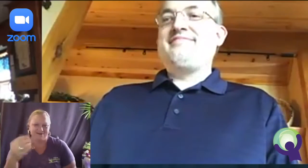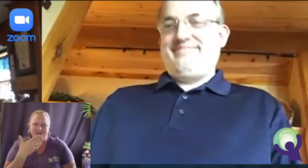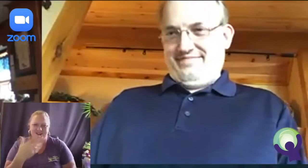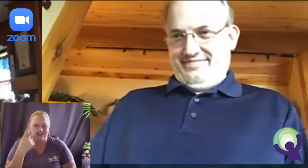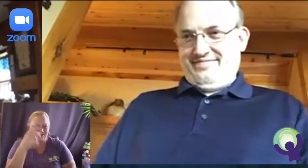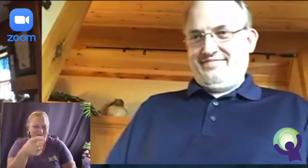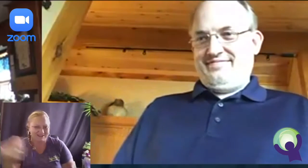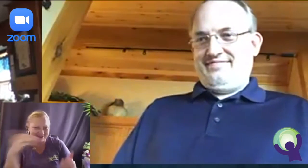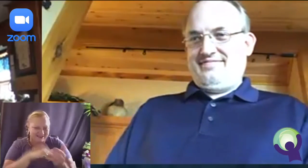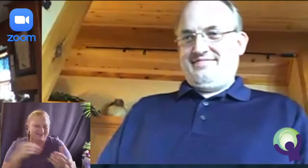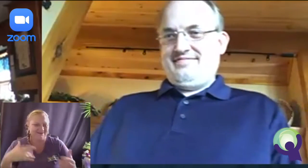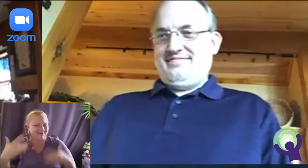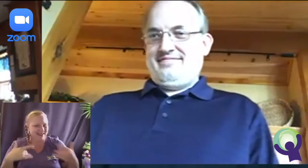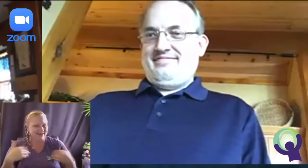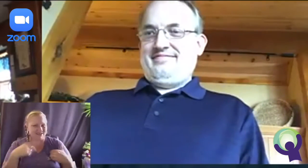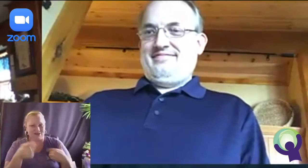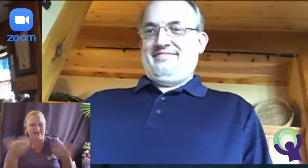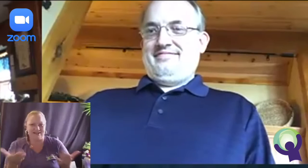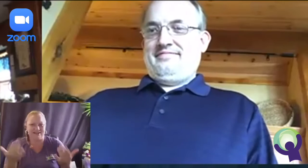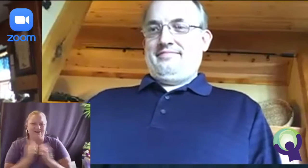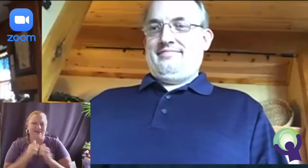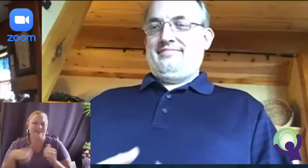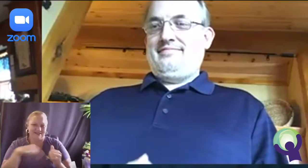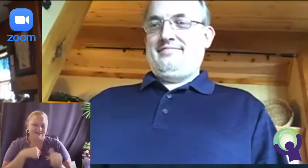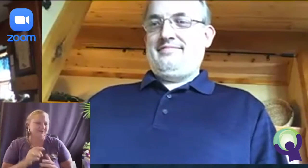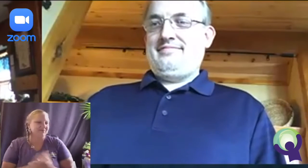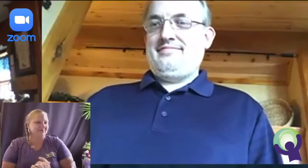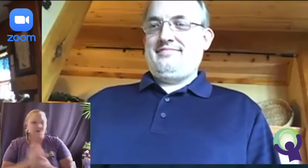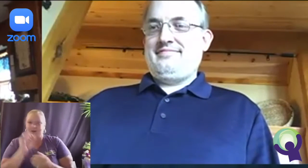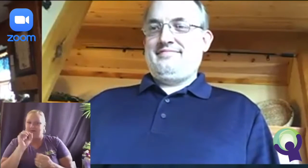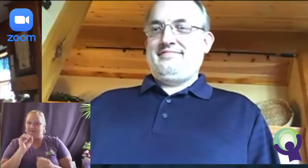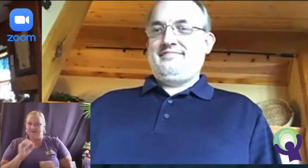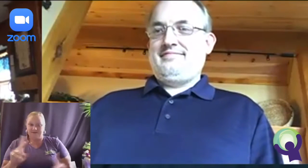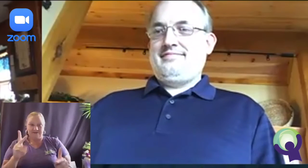I know you from WSD, so it's great to see you again. I'm very excited to have you here with us.